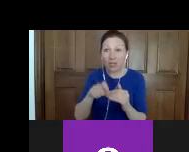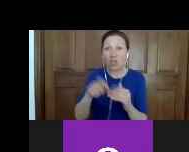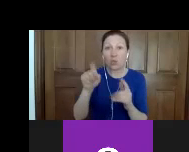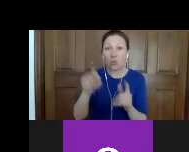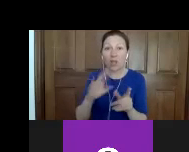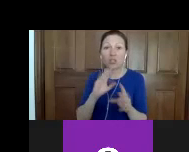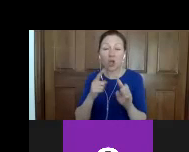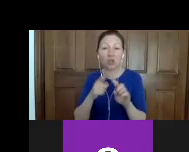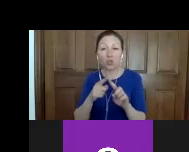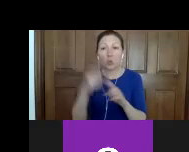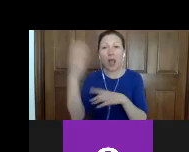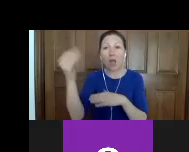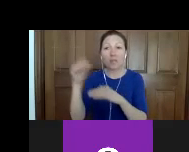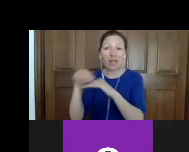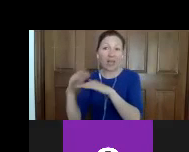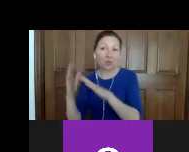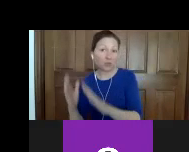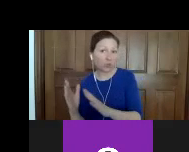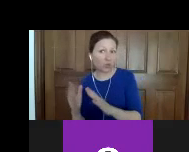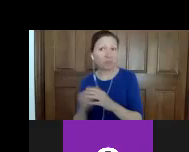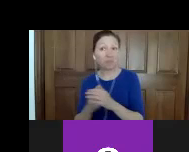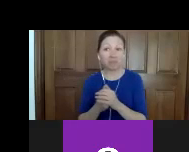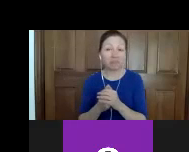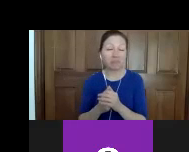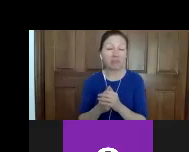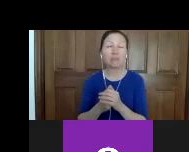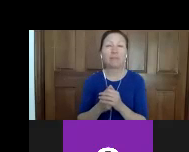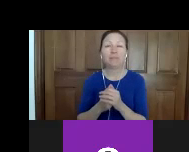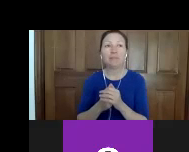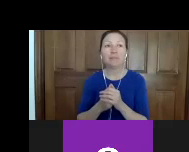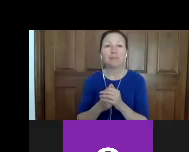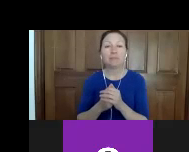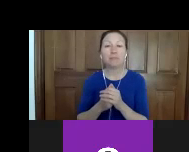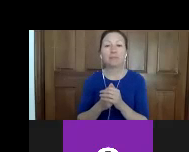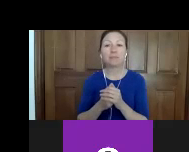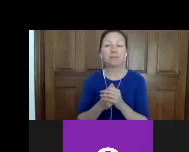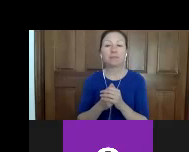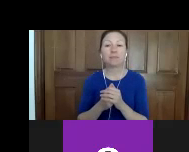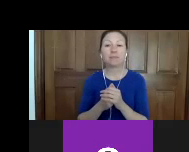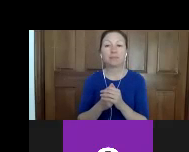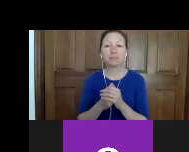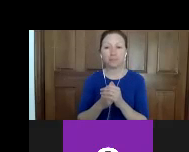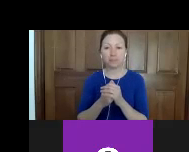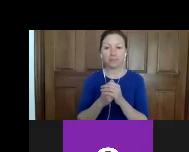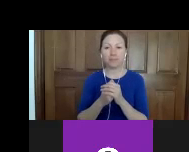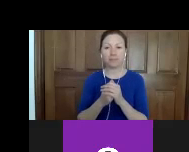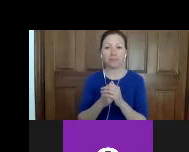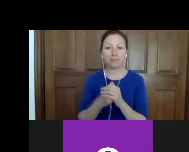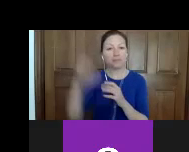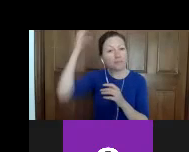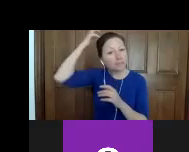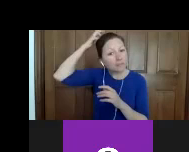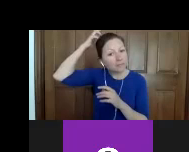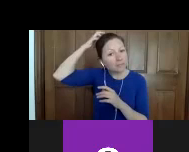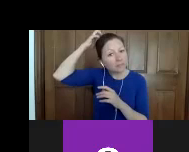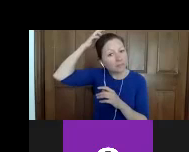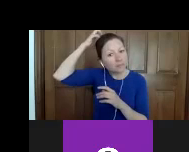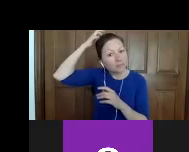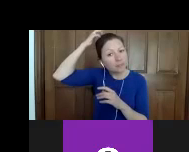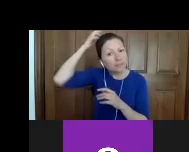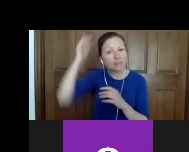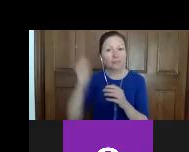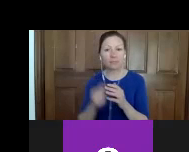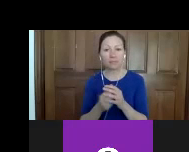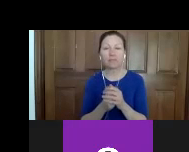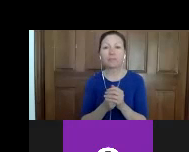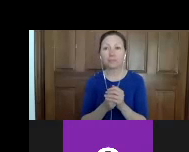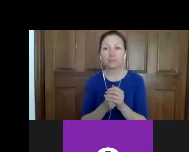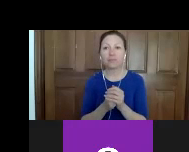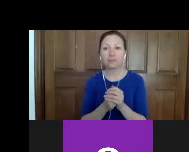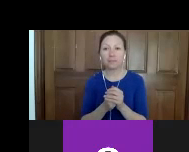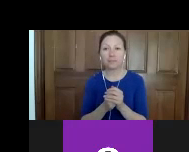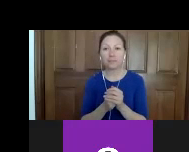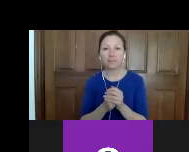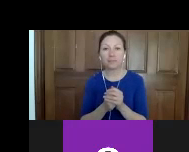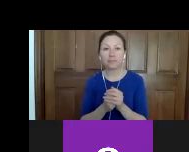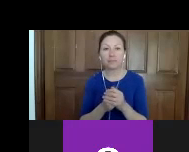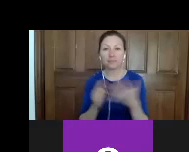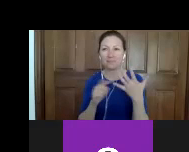or disability employment lawyer. Okay. And finally, all of these things we've